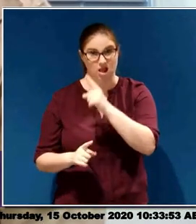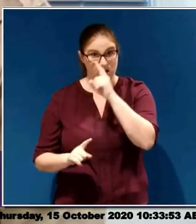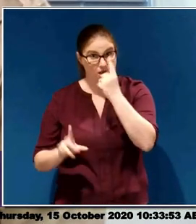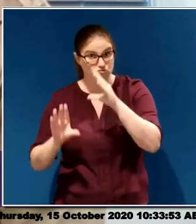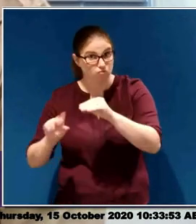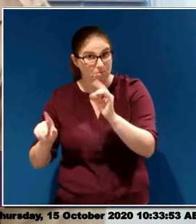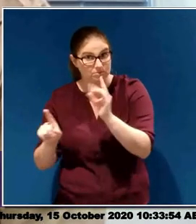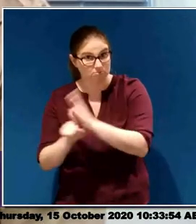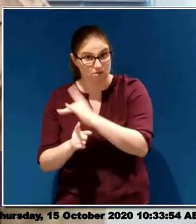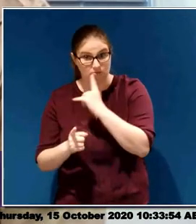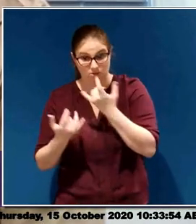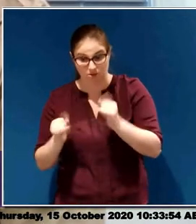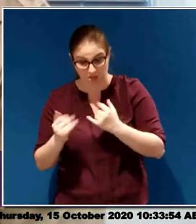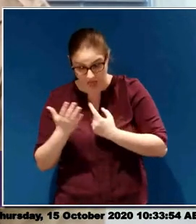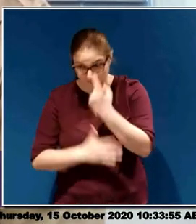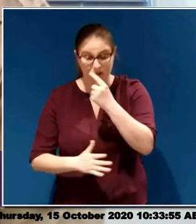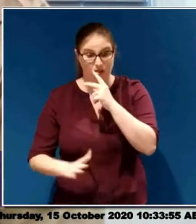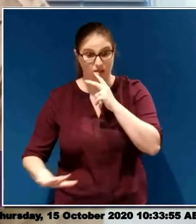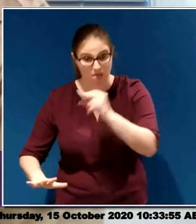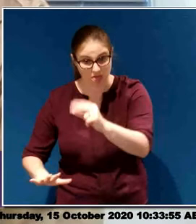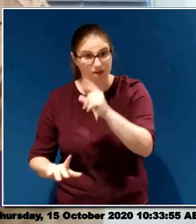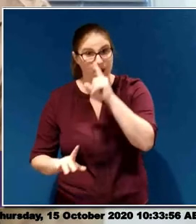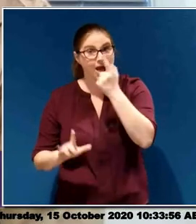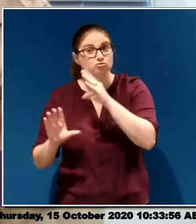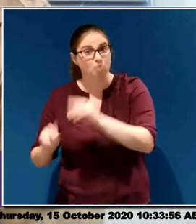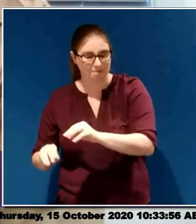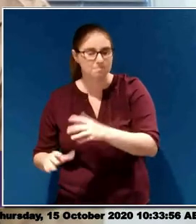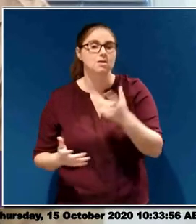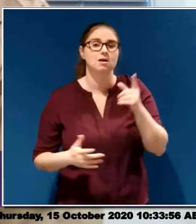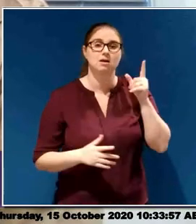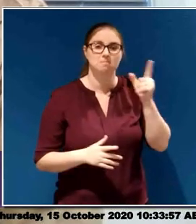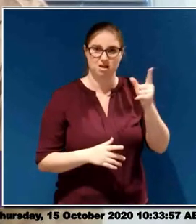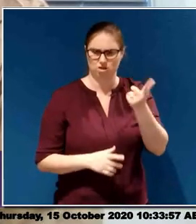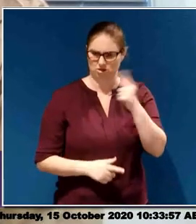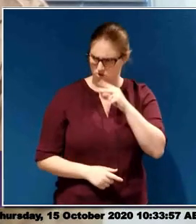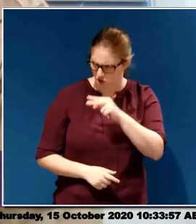and dragged him up to the Principal's office by his ear in front of all the